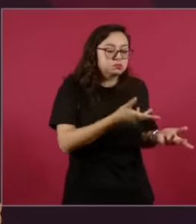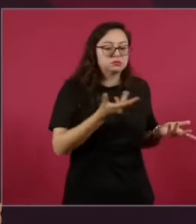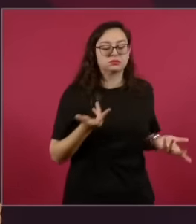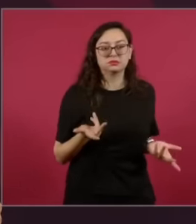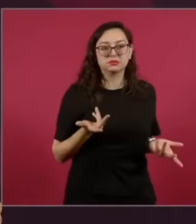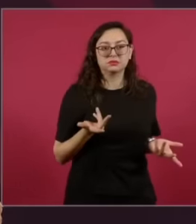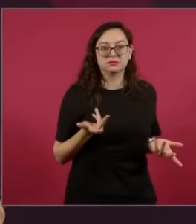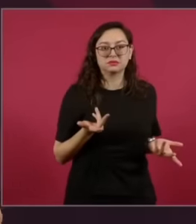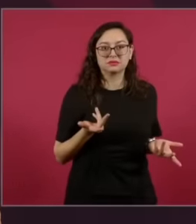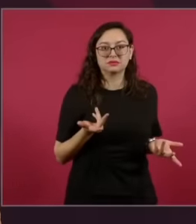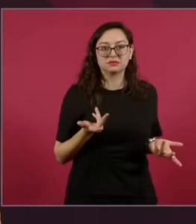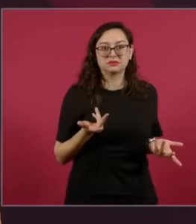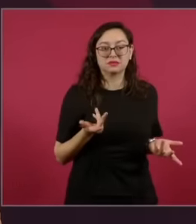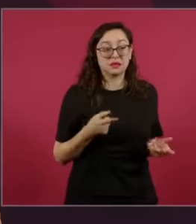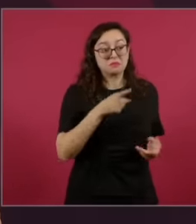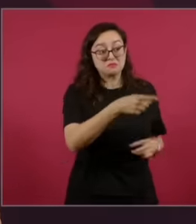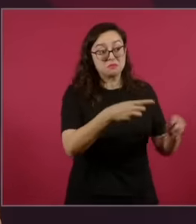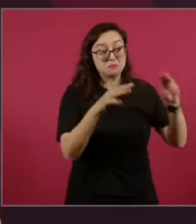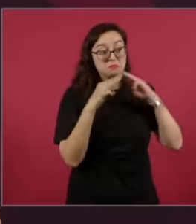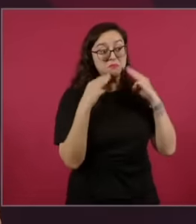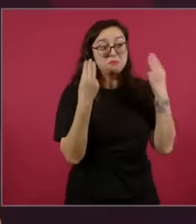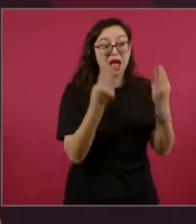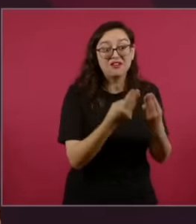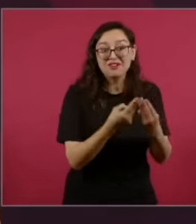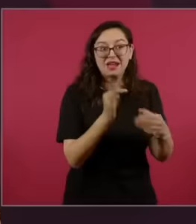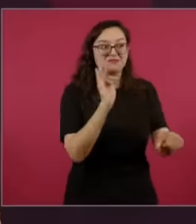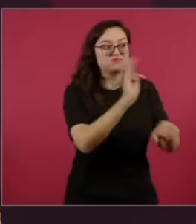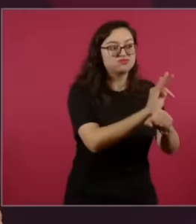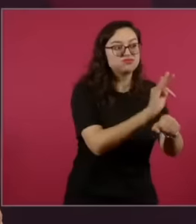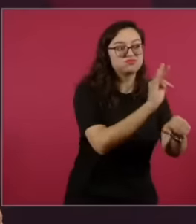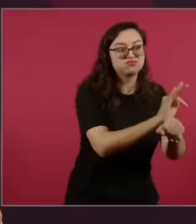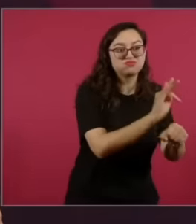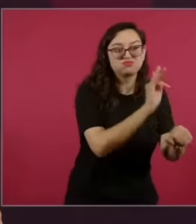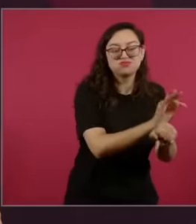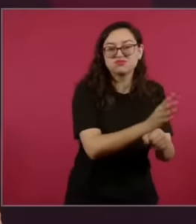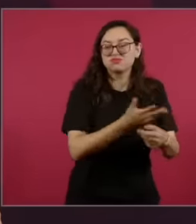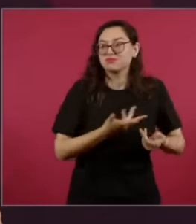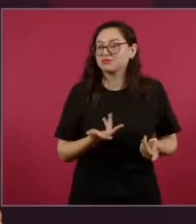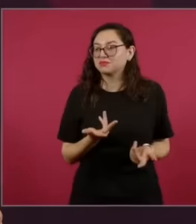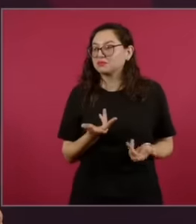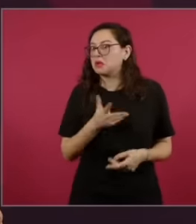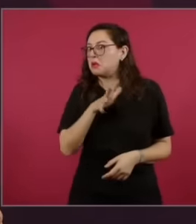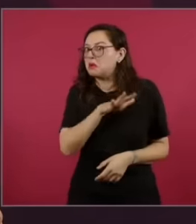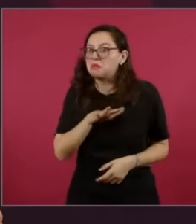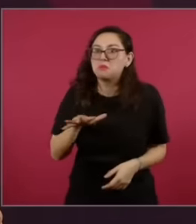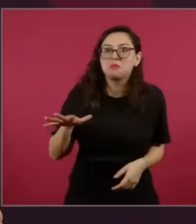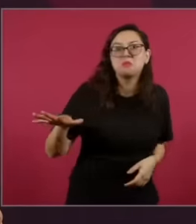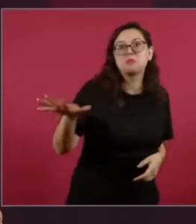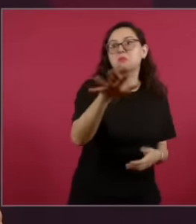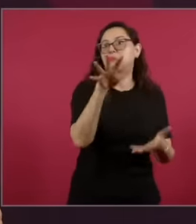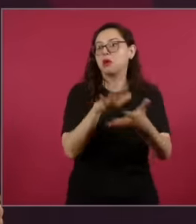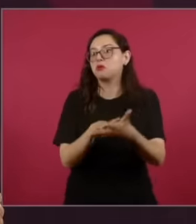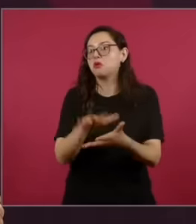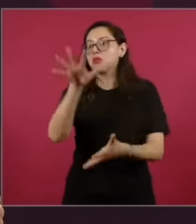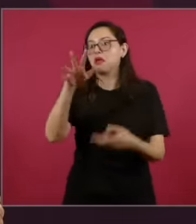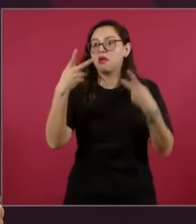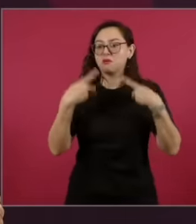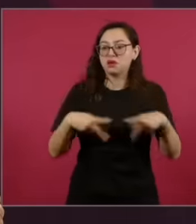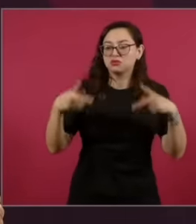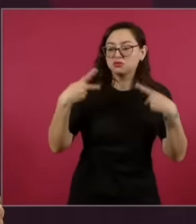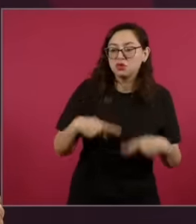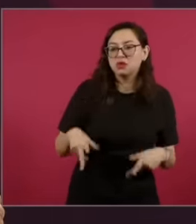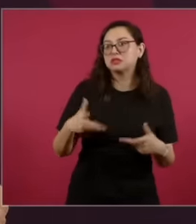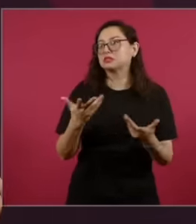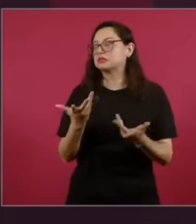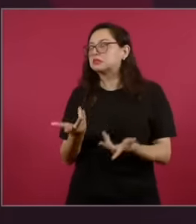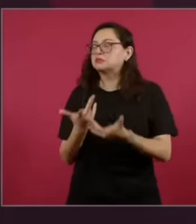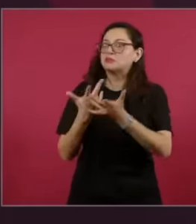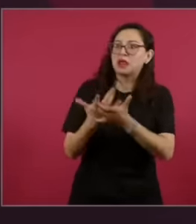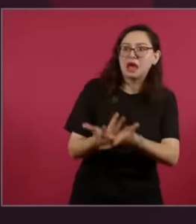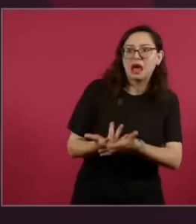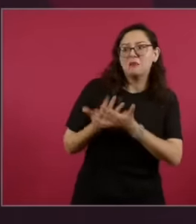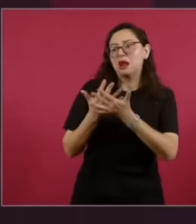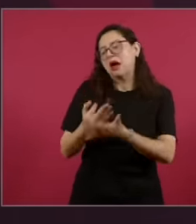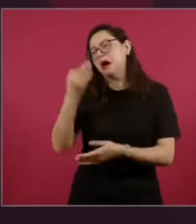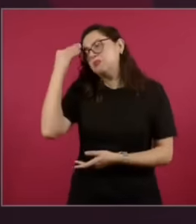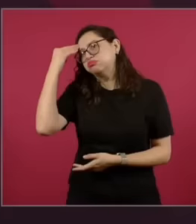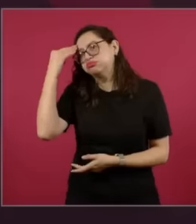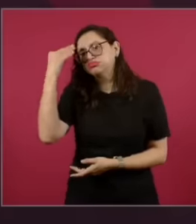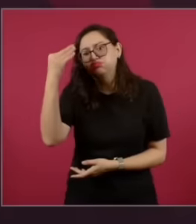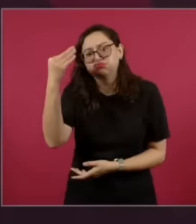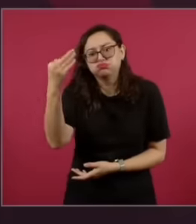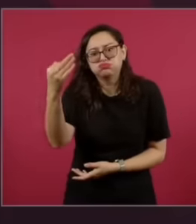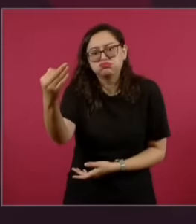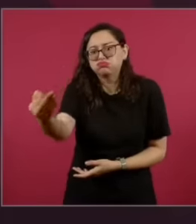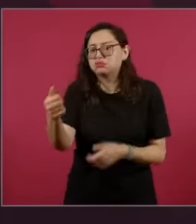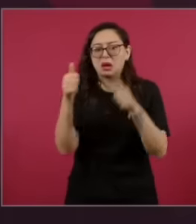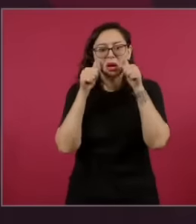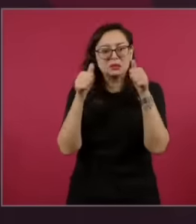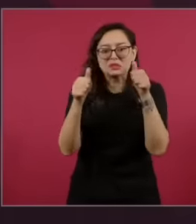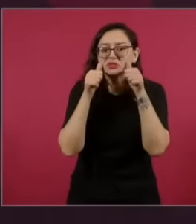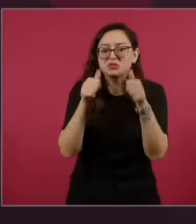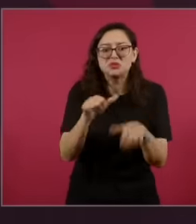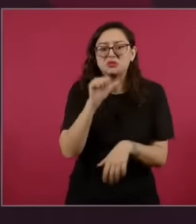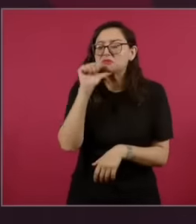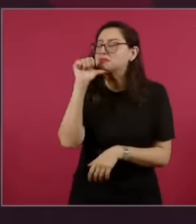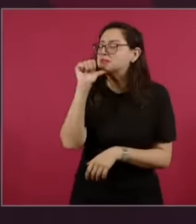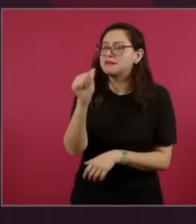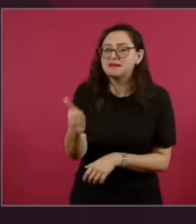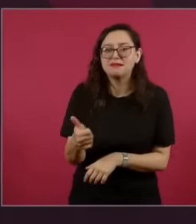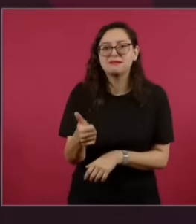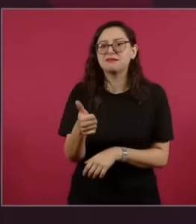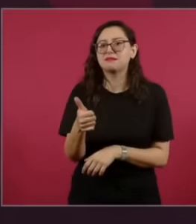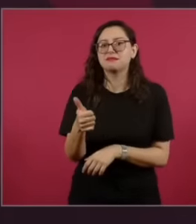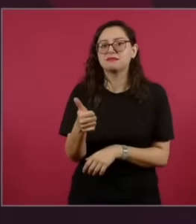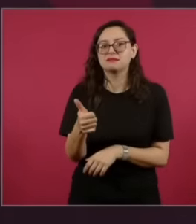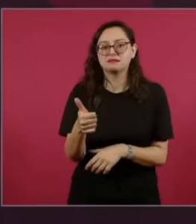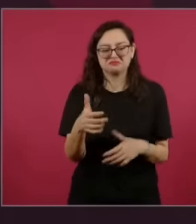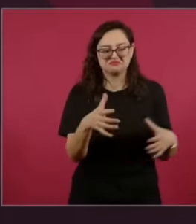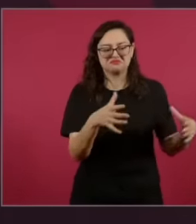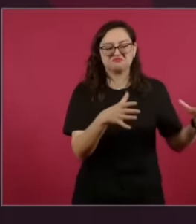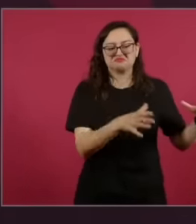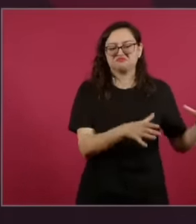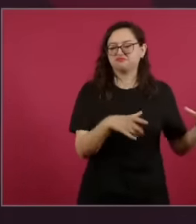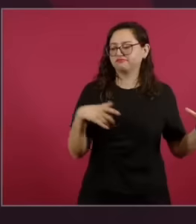for that reason, prompt and expeditious justice is not provided for that. eh Only those who have